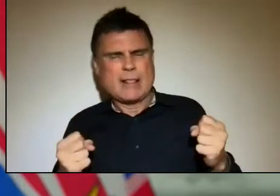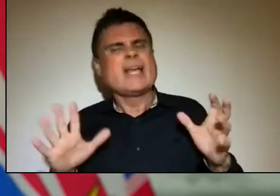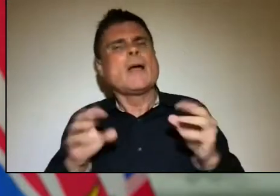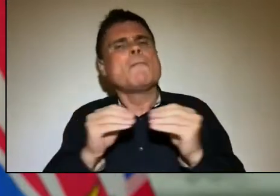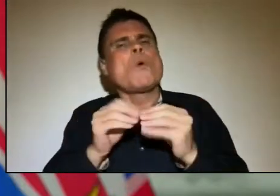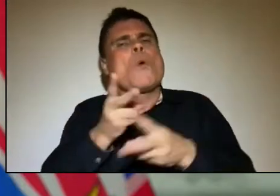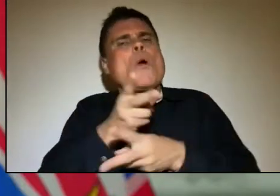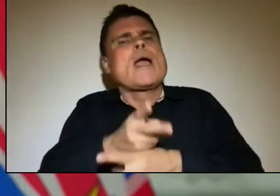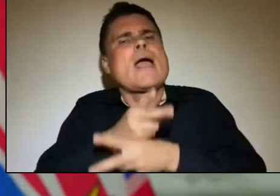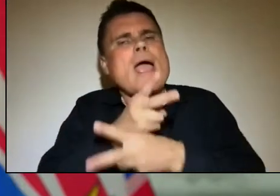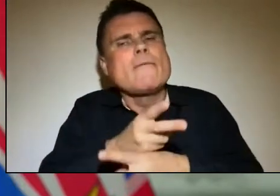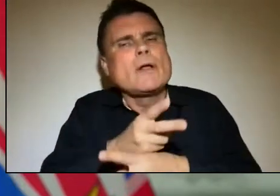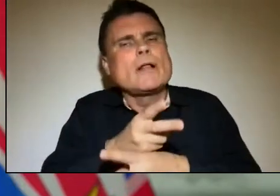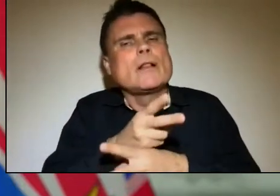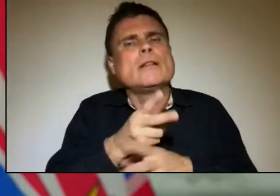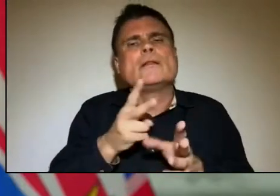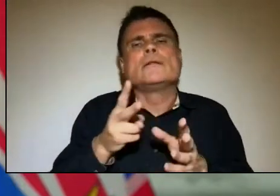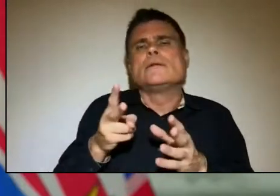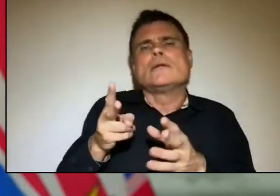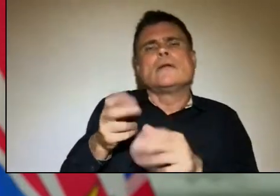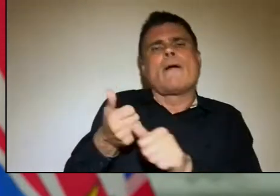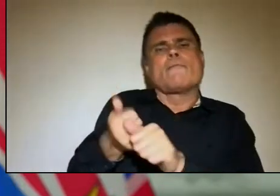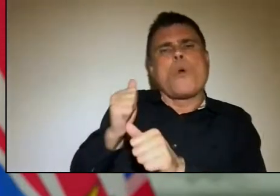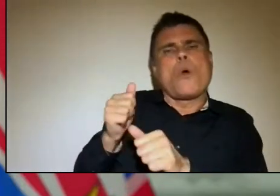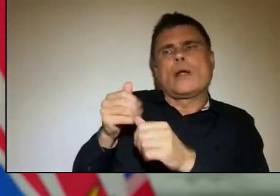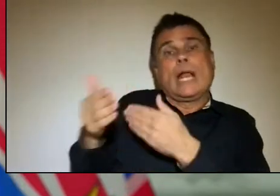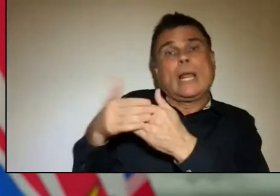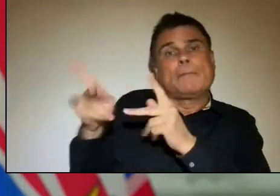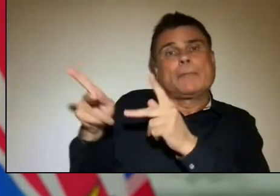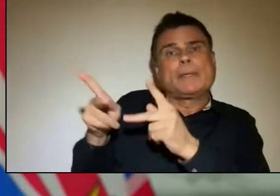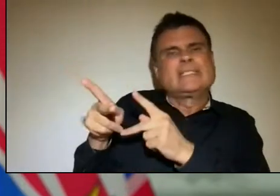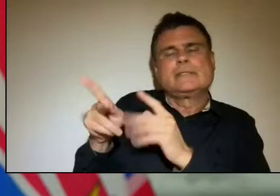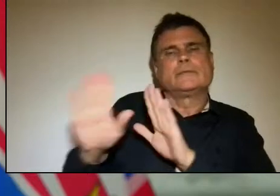wearing masks when you're around others and delaying gatherings